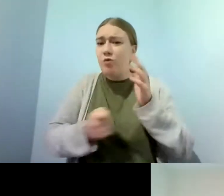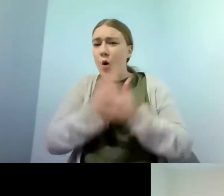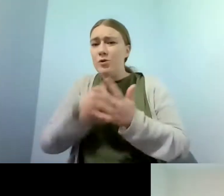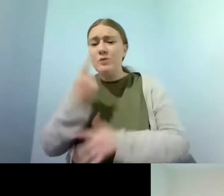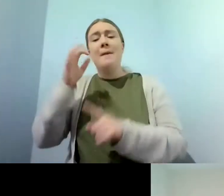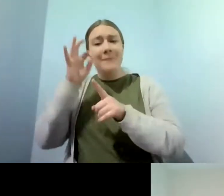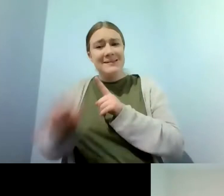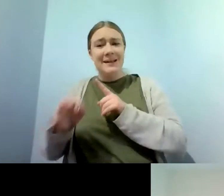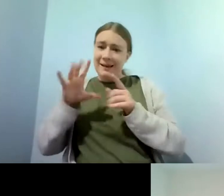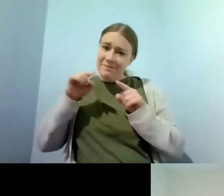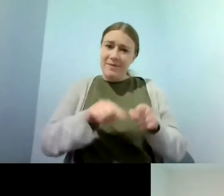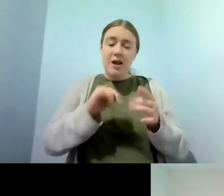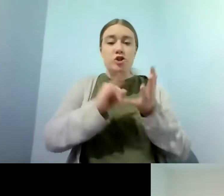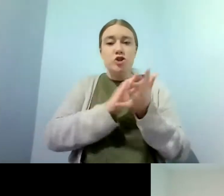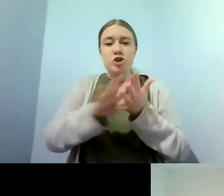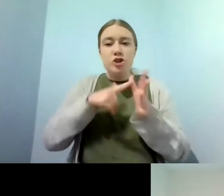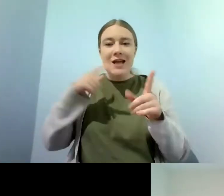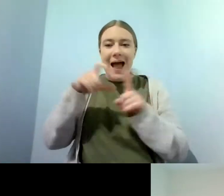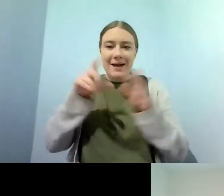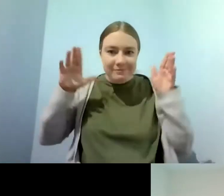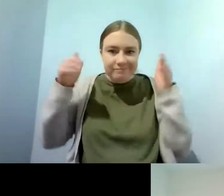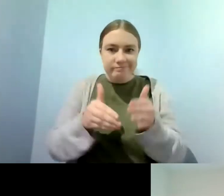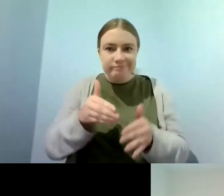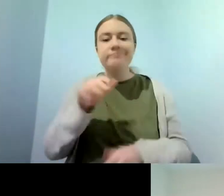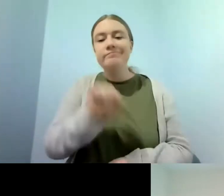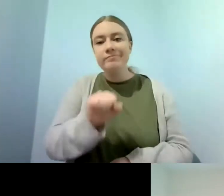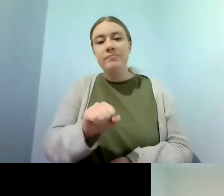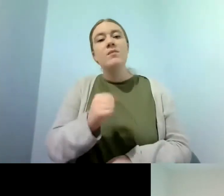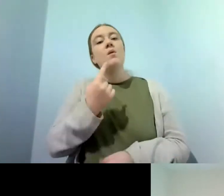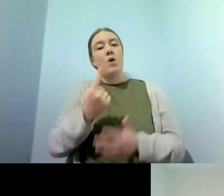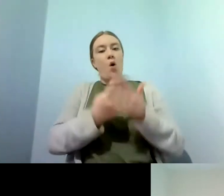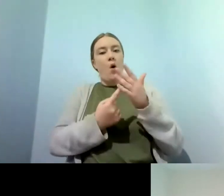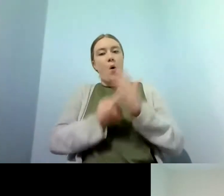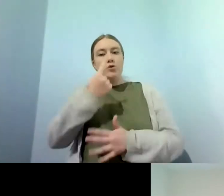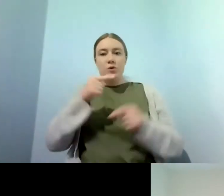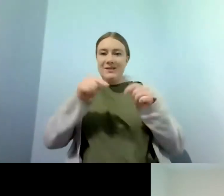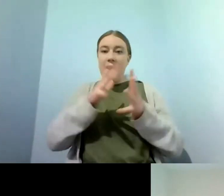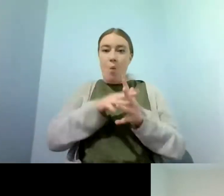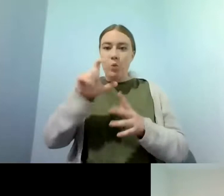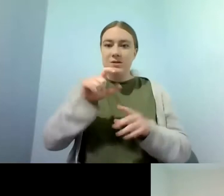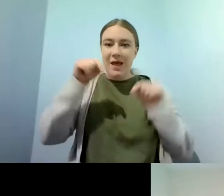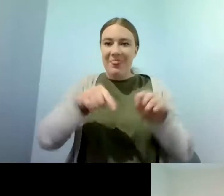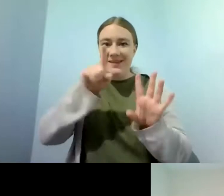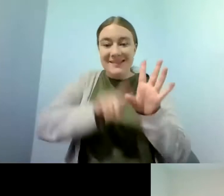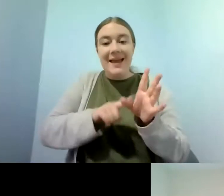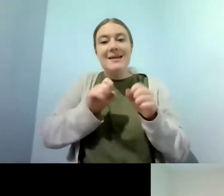related to the shad the only and opportunities we have in worcester this year are the spawning camps